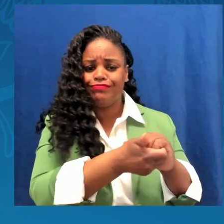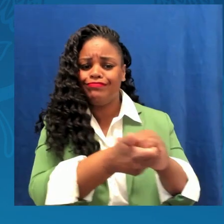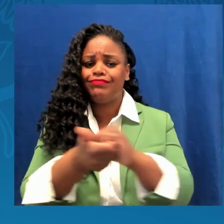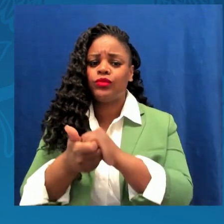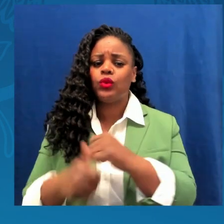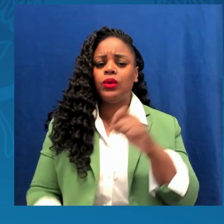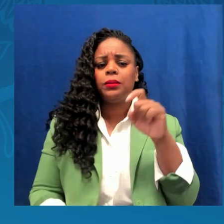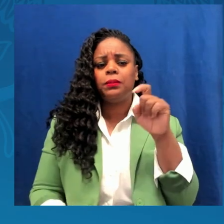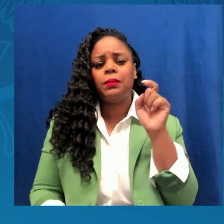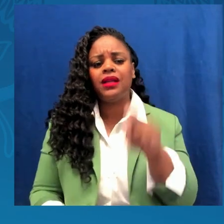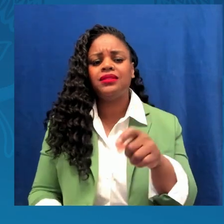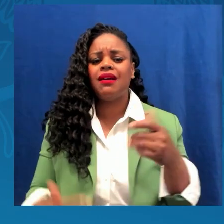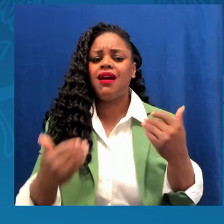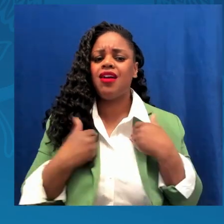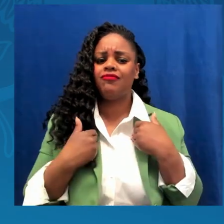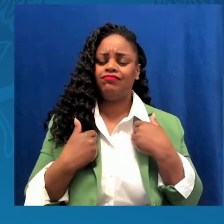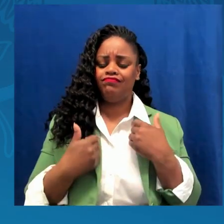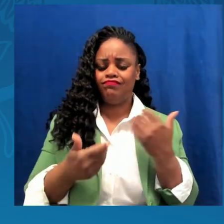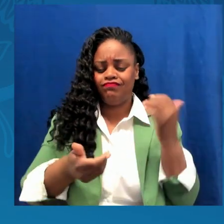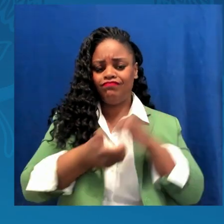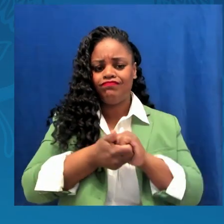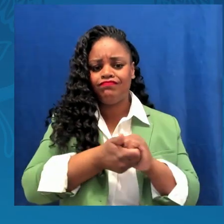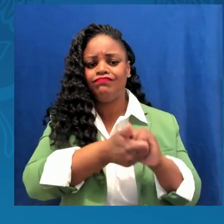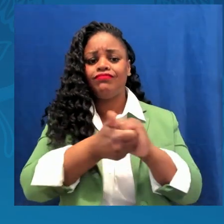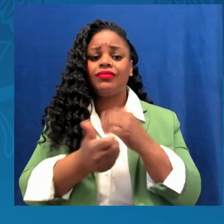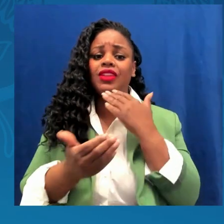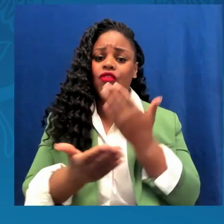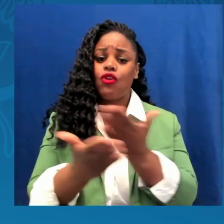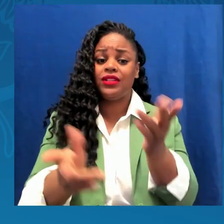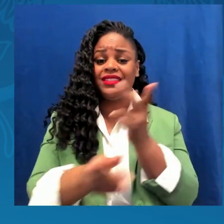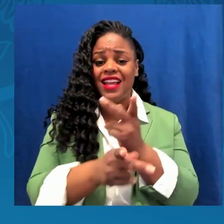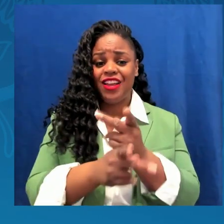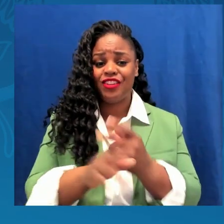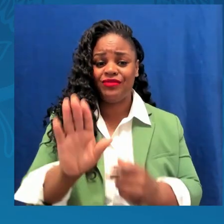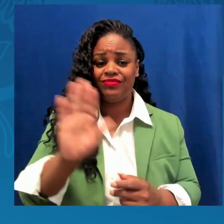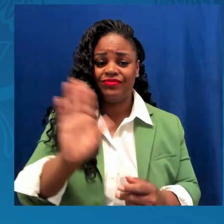Thank you all and take care. Thank you all.